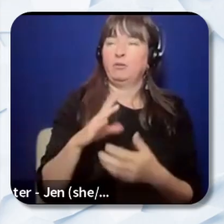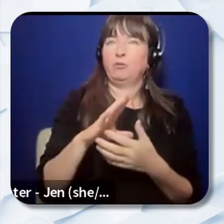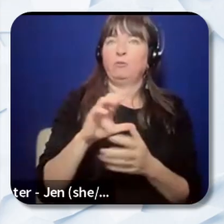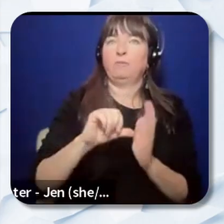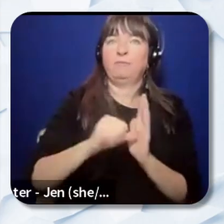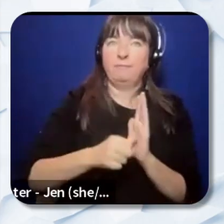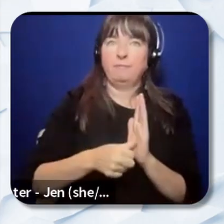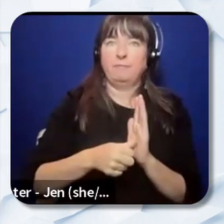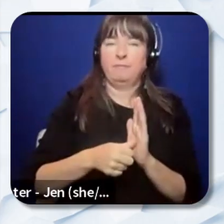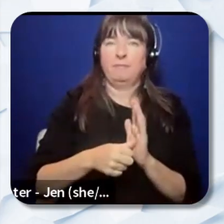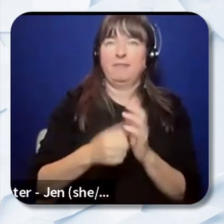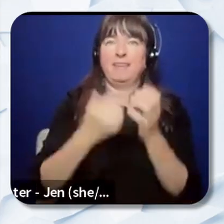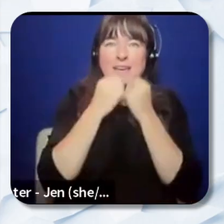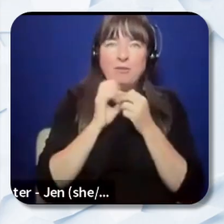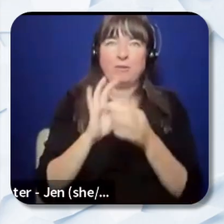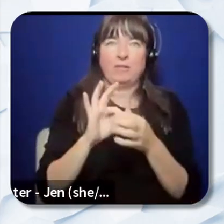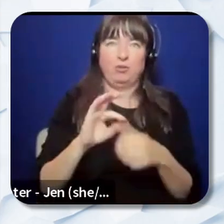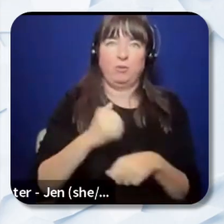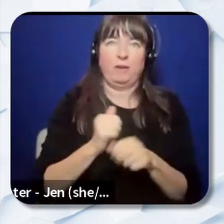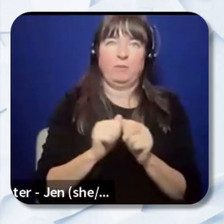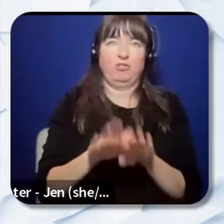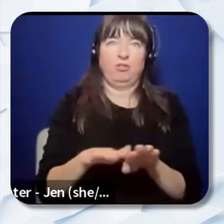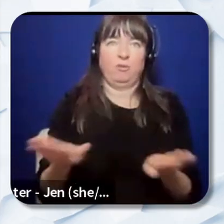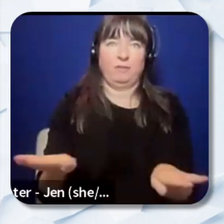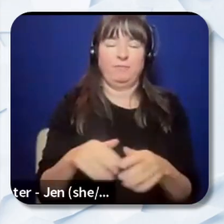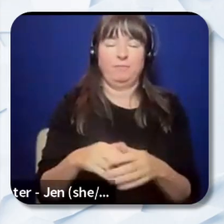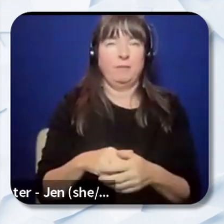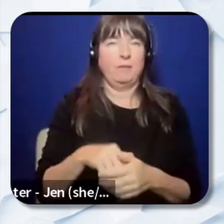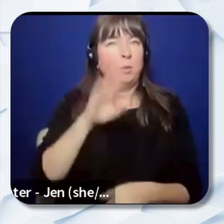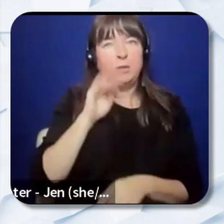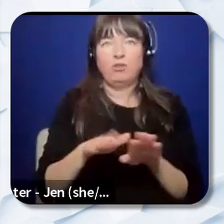that we create with children. We know that children don't learn from teachers they don't